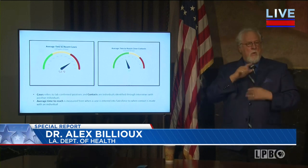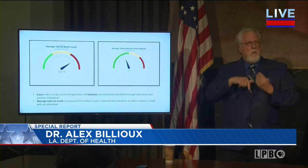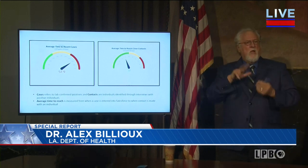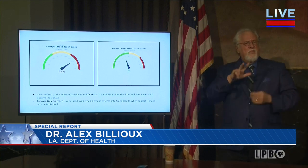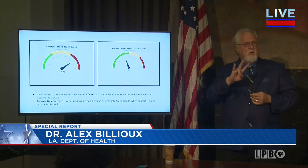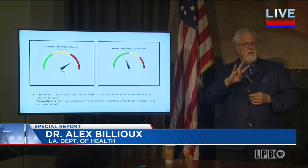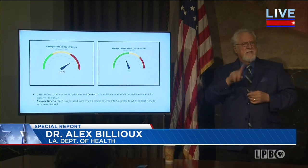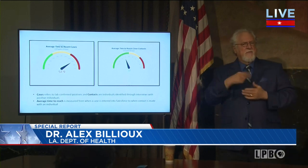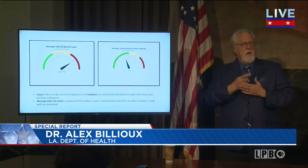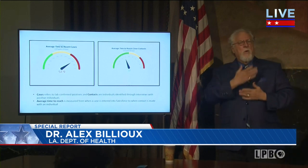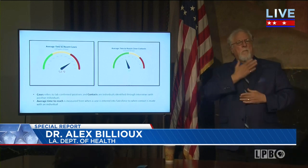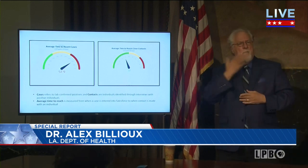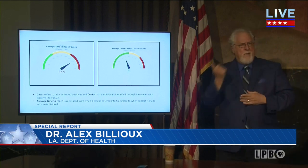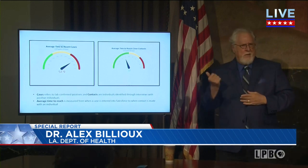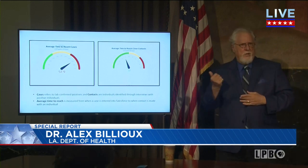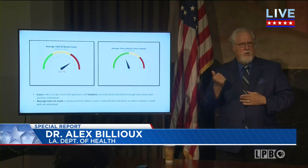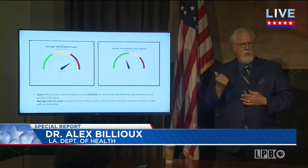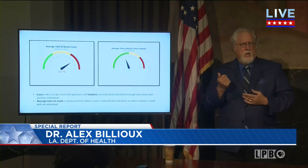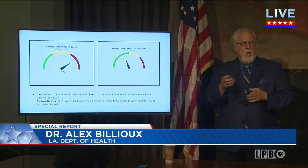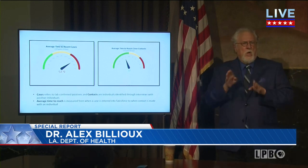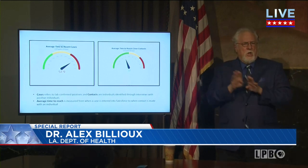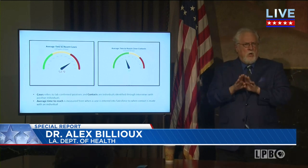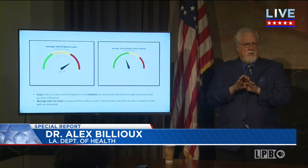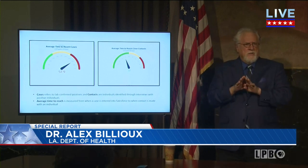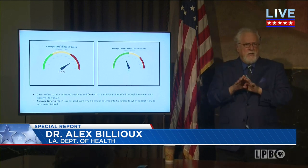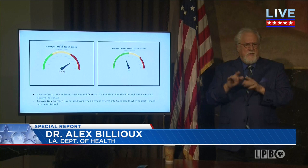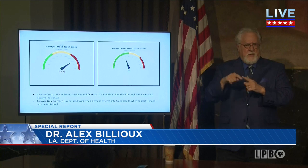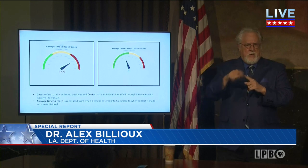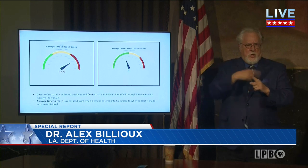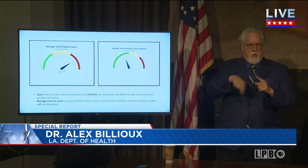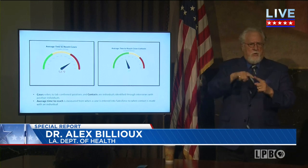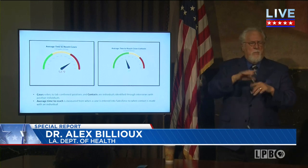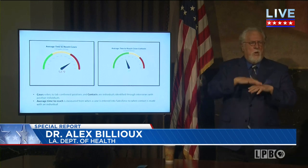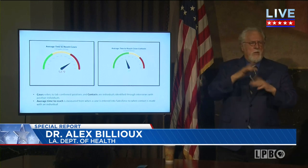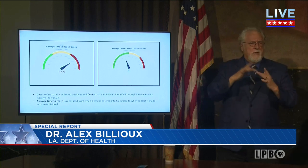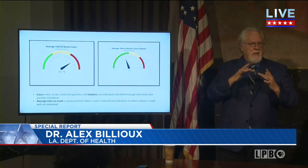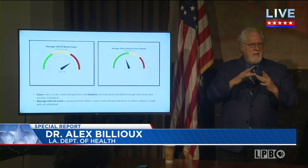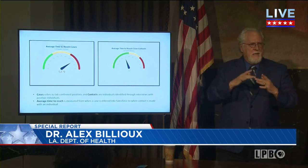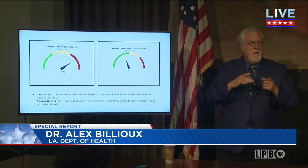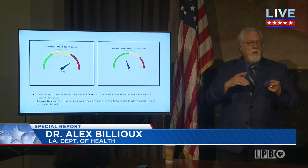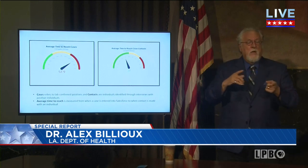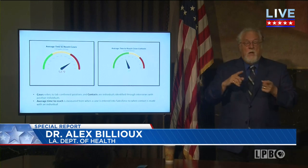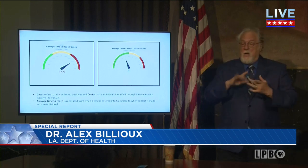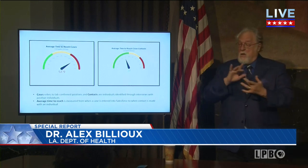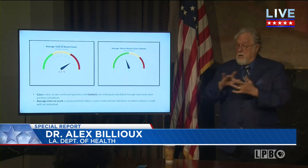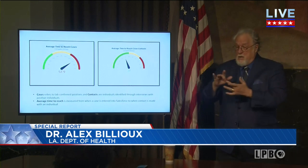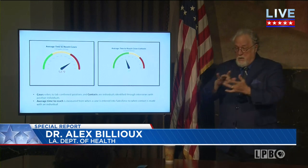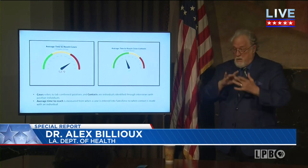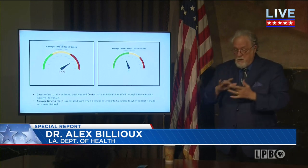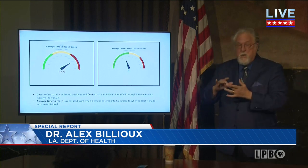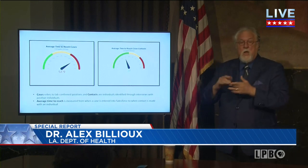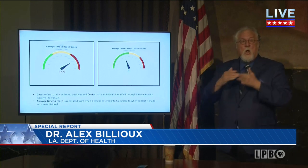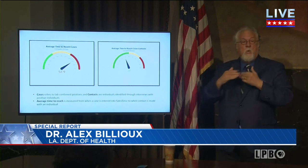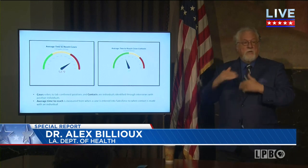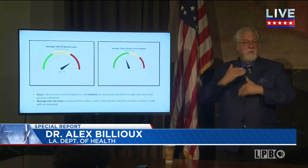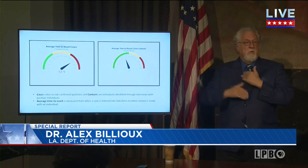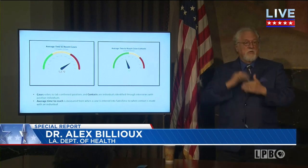ON AVERAGE FOR THE CONTACTS THAT WE'VE BEEN ABLE TO GET INFORMATION ON WE'RE AT 37 S HOURS.